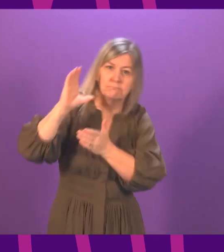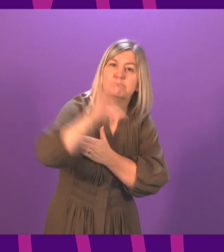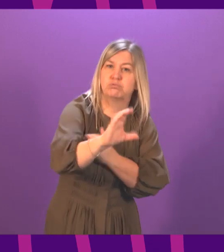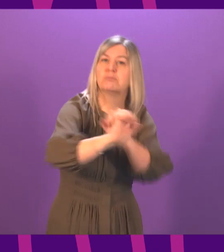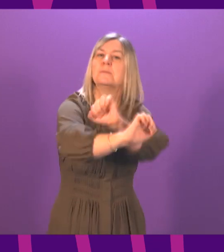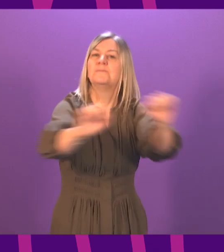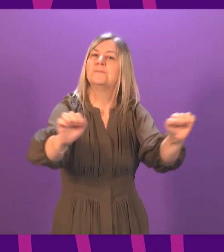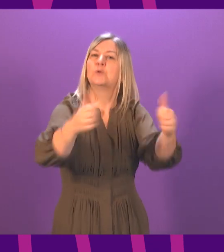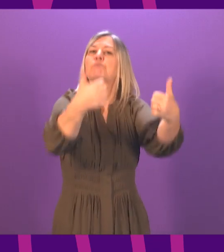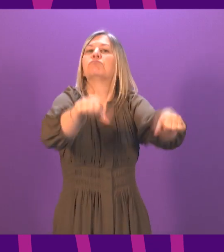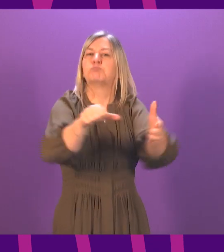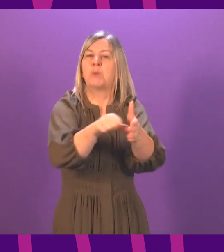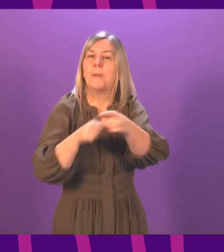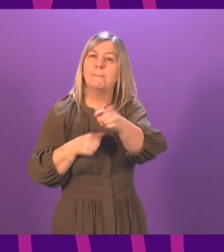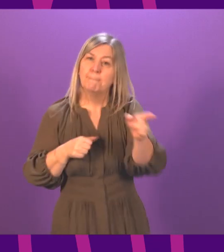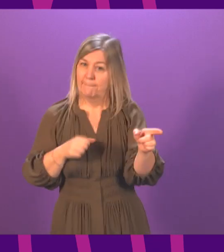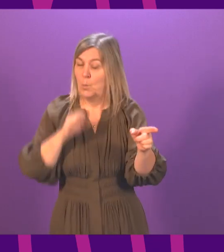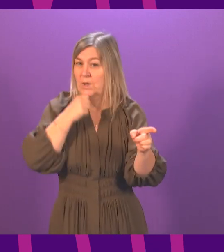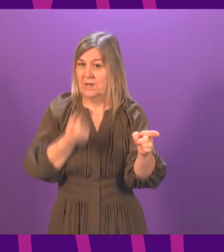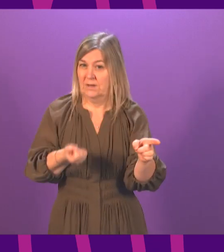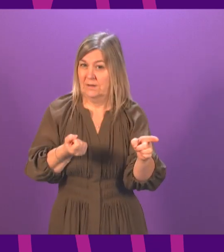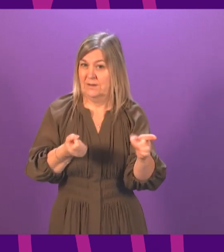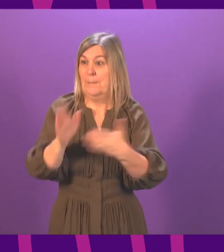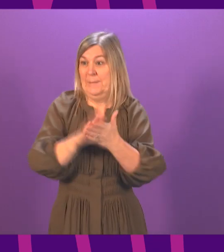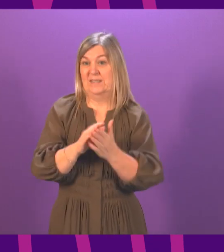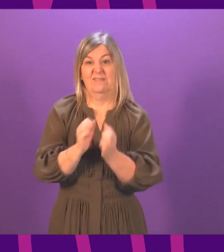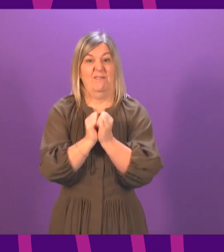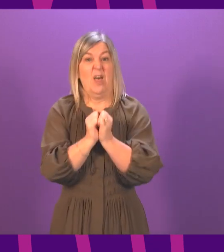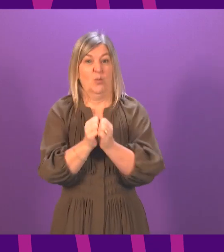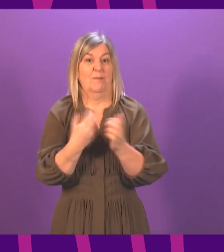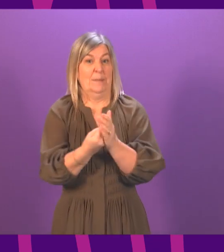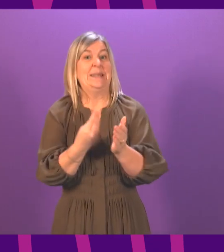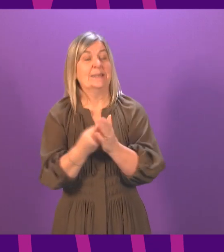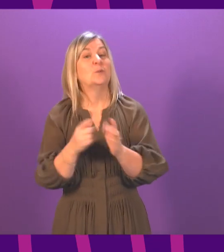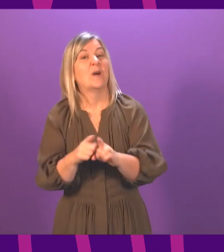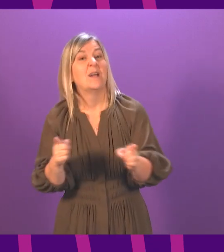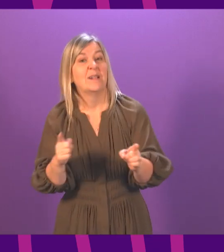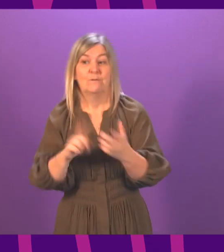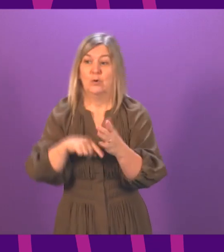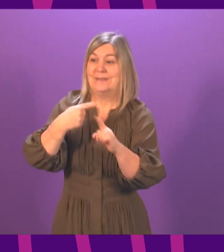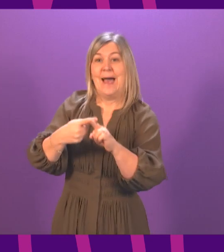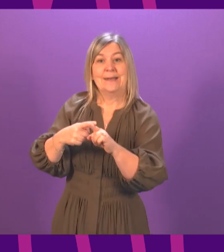addresses need but which also ensures value for taxpayers. That is the process that is under way.